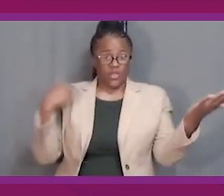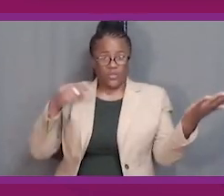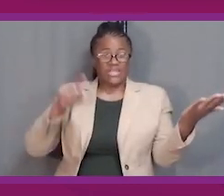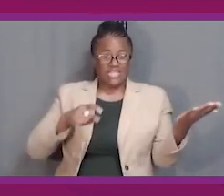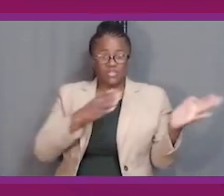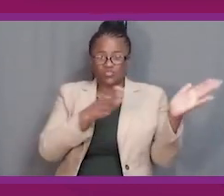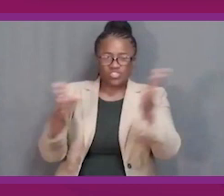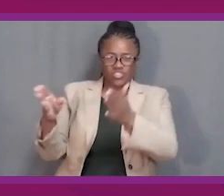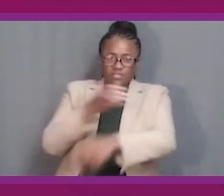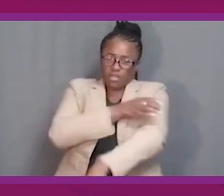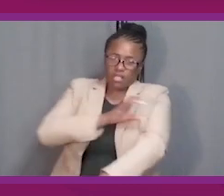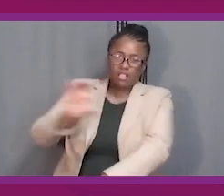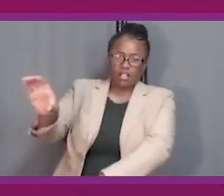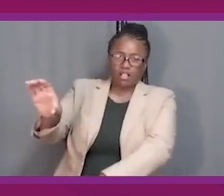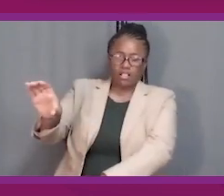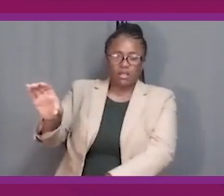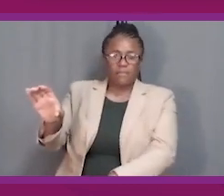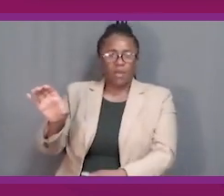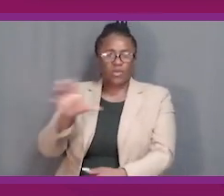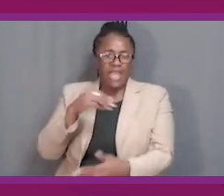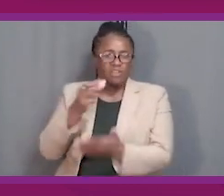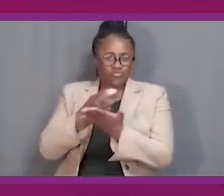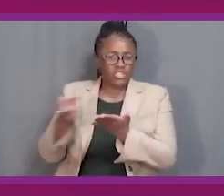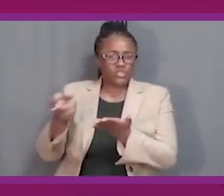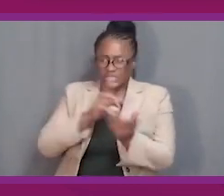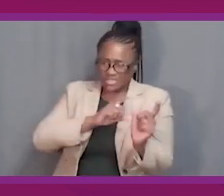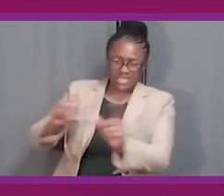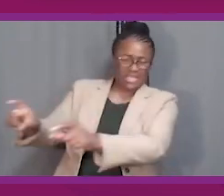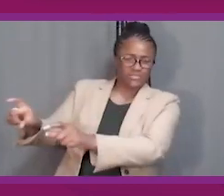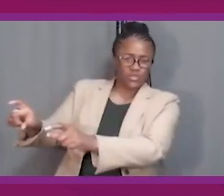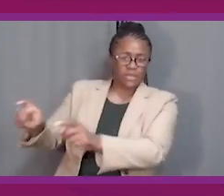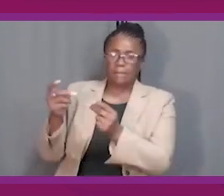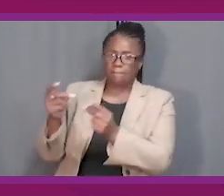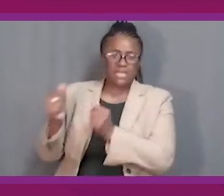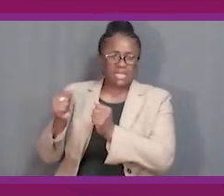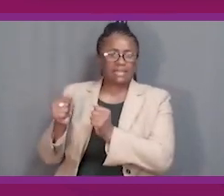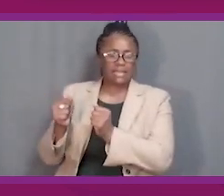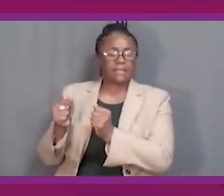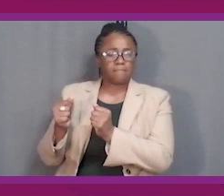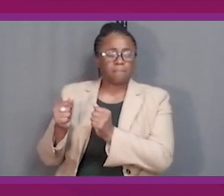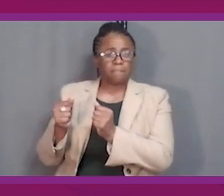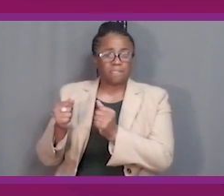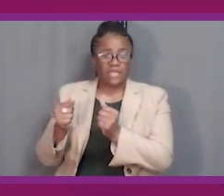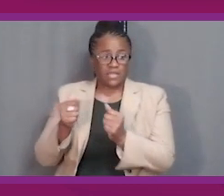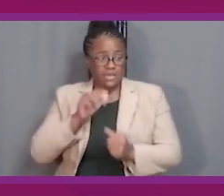And then Mia, I think you put out a world that then has to also happen. So it's like, I know we